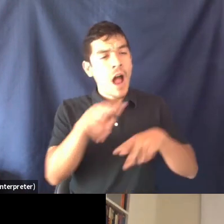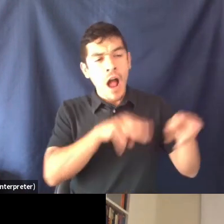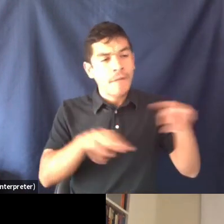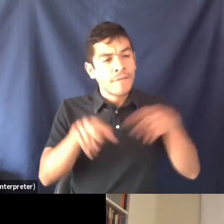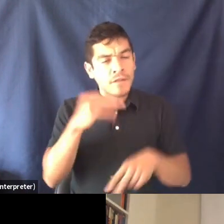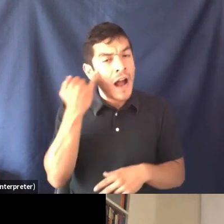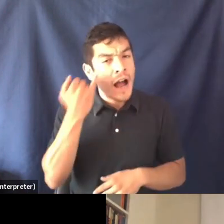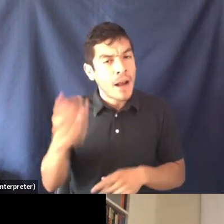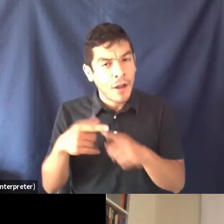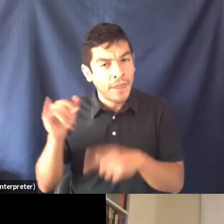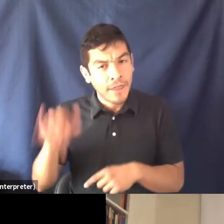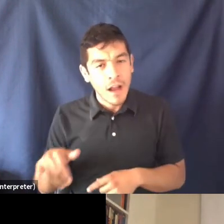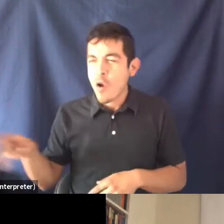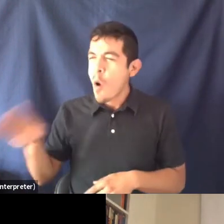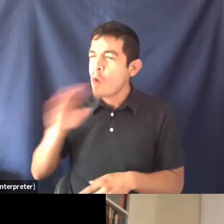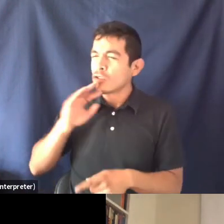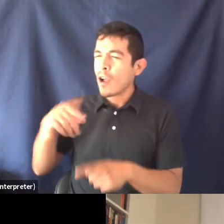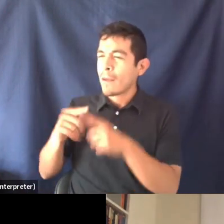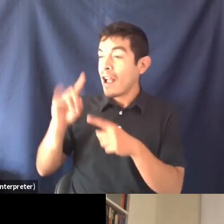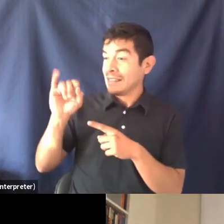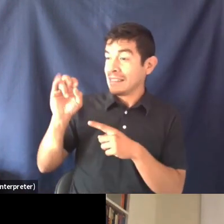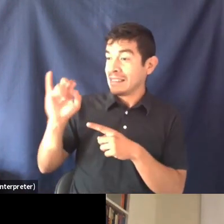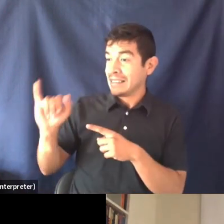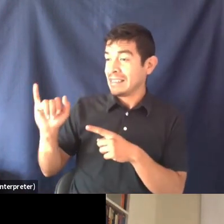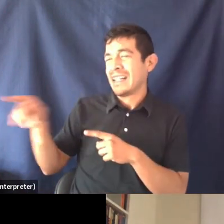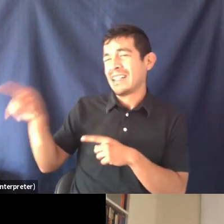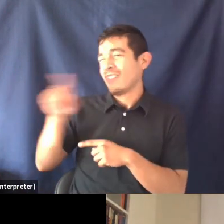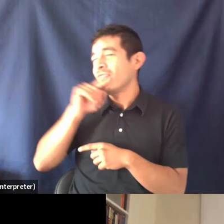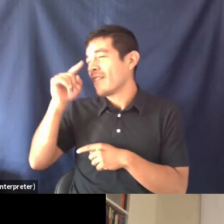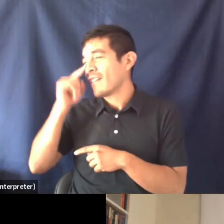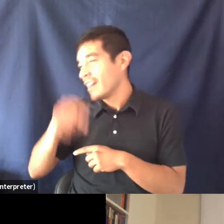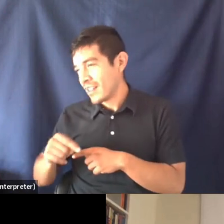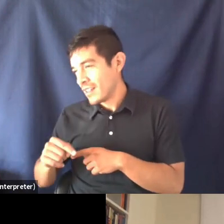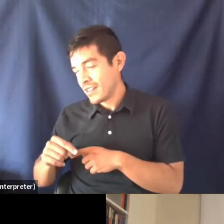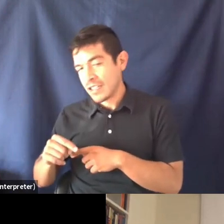we're talking about those Disney things. I mean, those are the ultimate manipulation but they're more subtle ways to manipulate as well